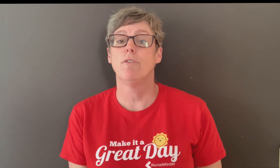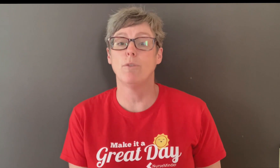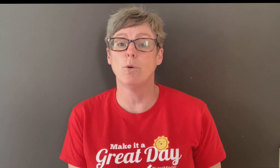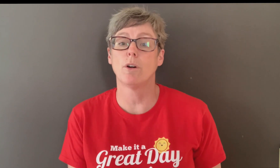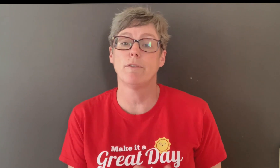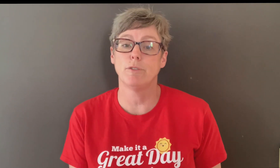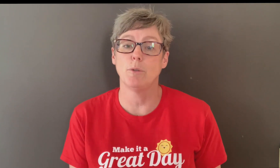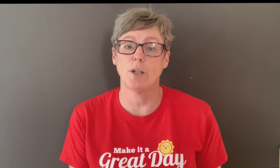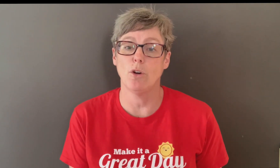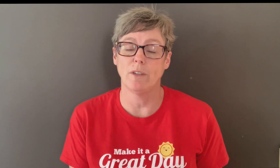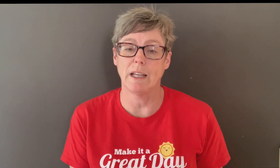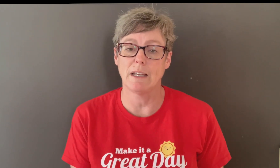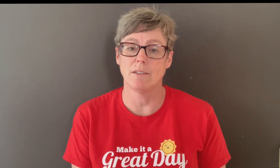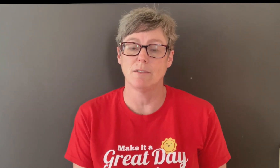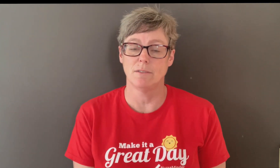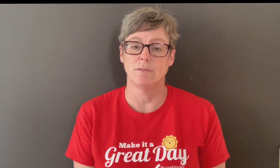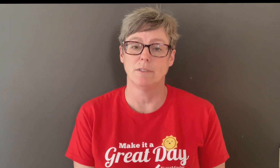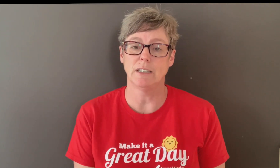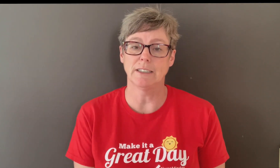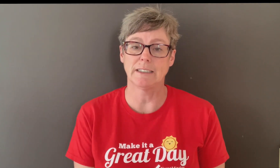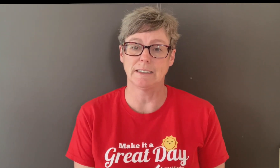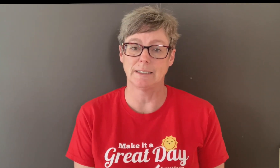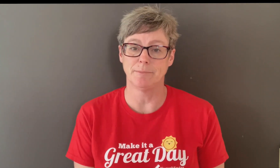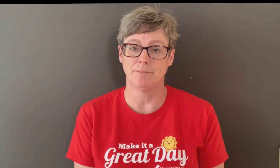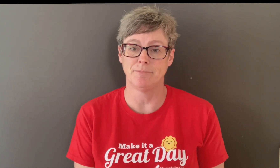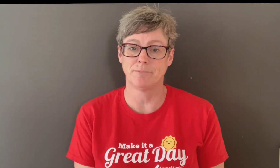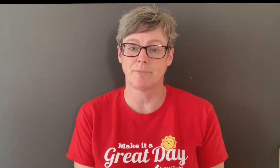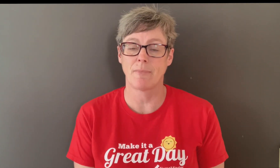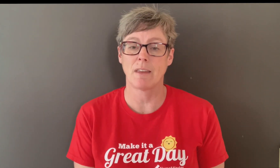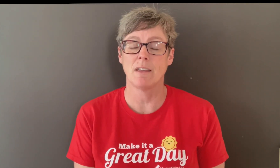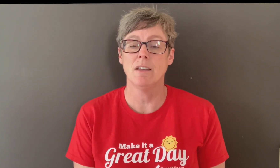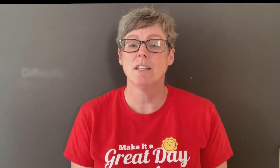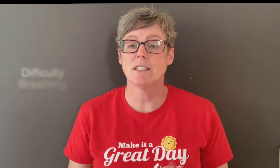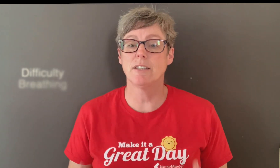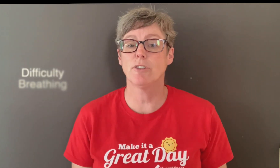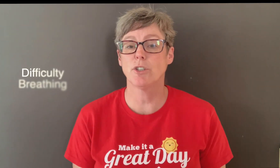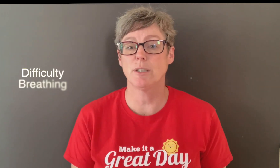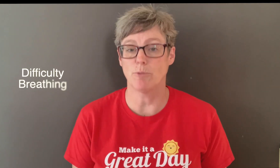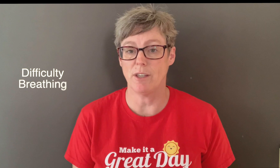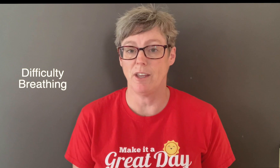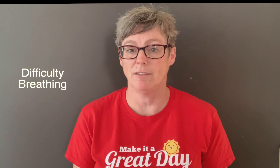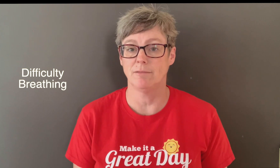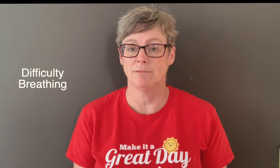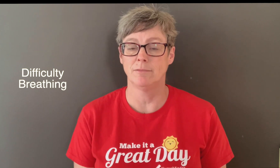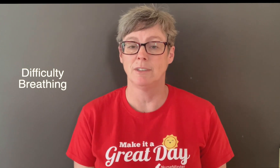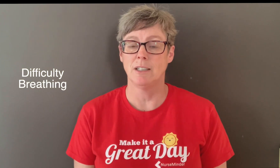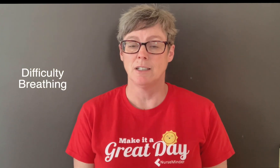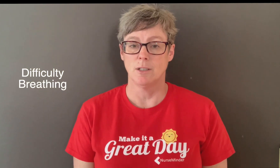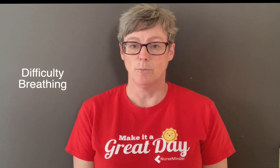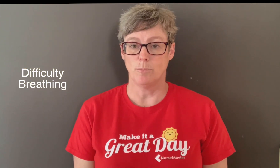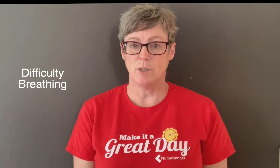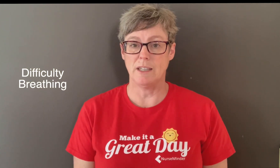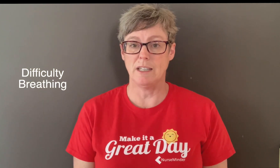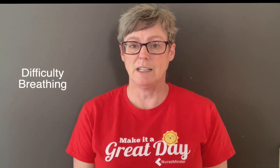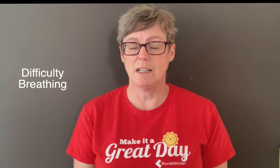for flu and COVID like illnesses. Difficulty breathing. Breathing um